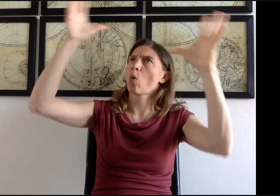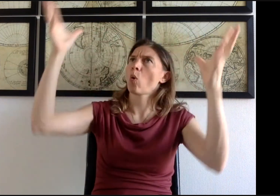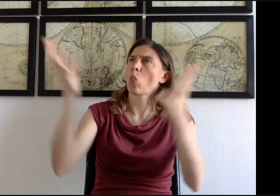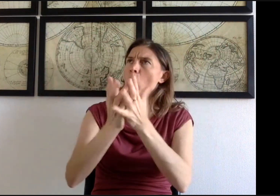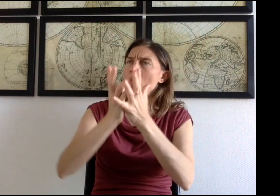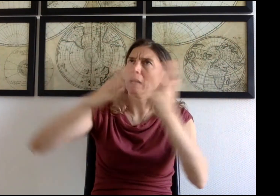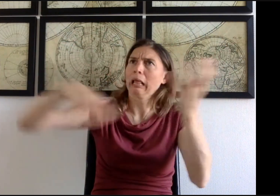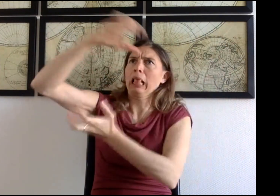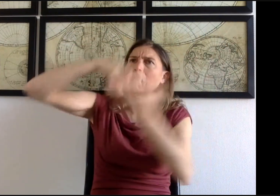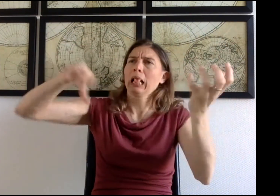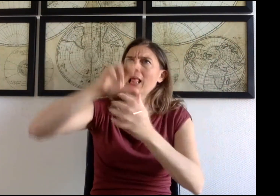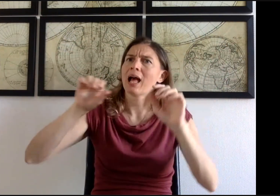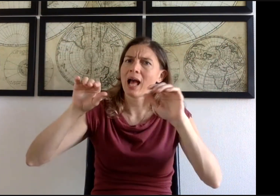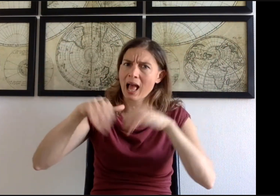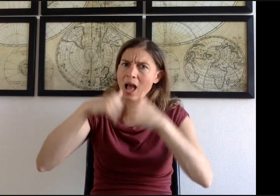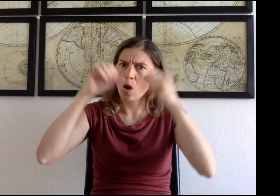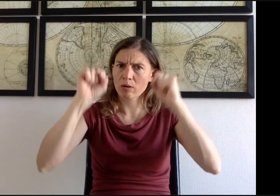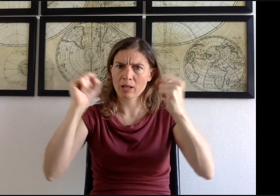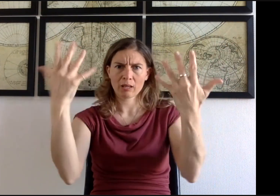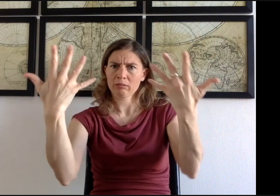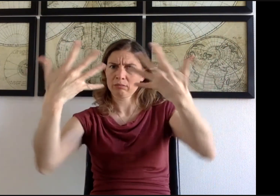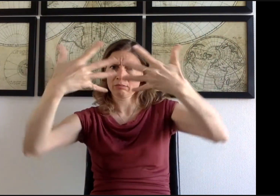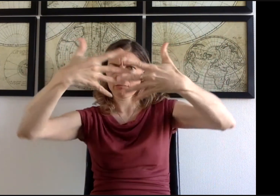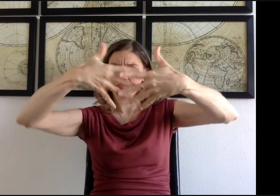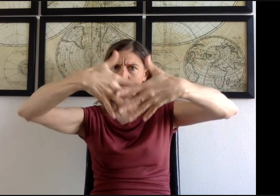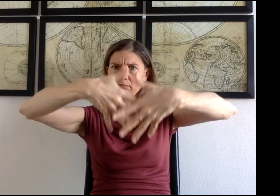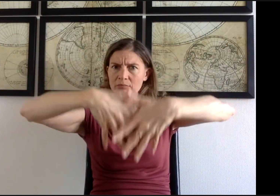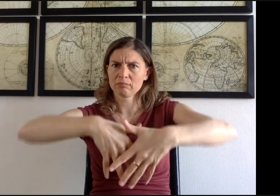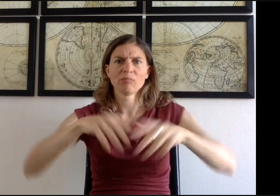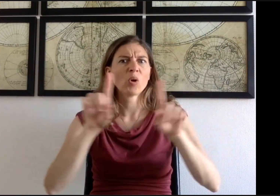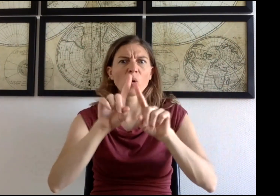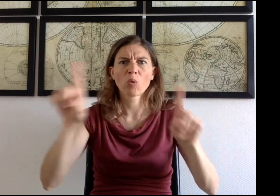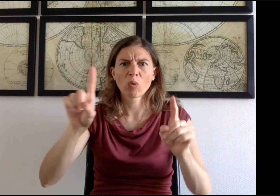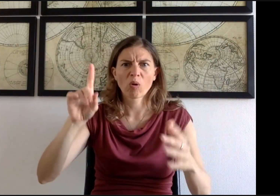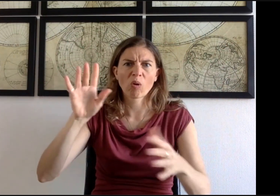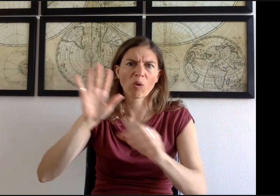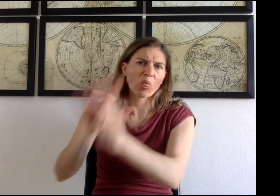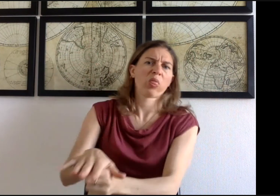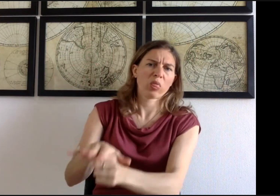what we saw around Europe was that this wasn't ensured.